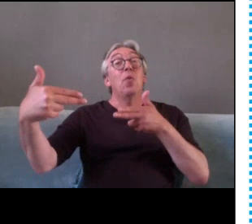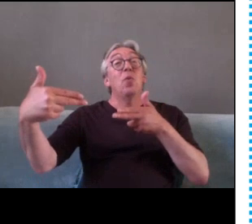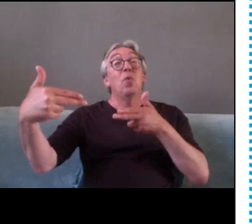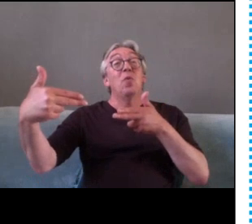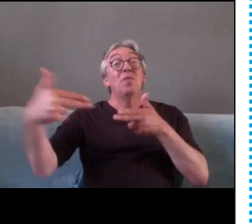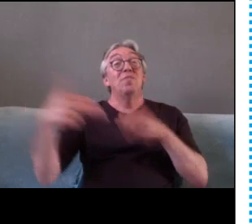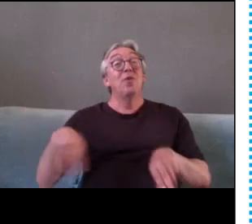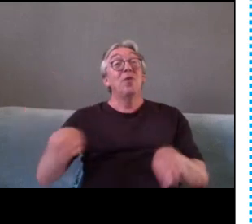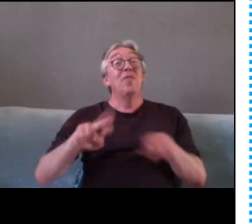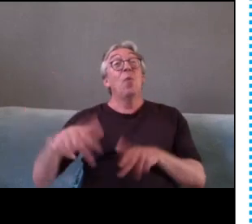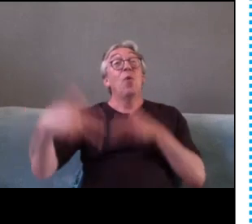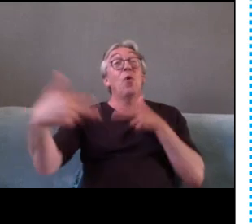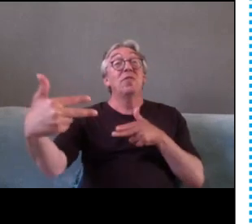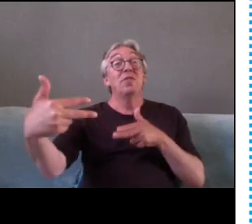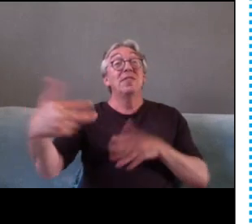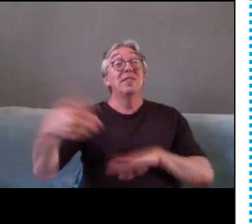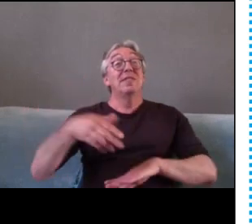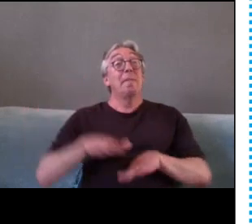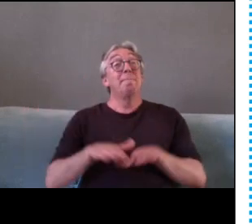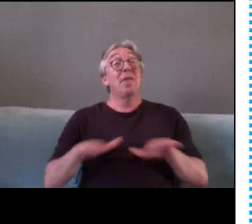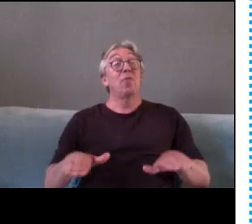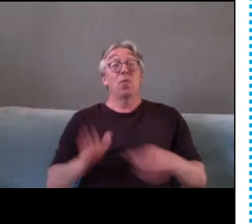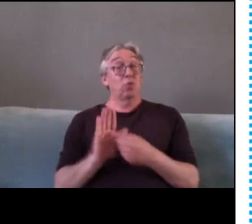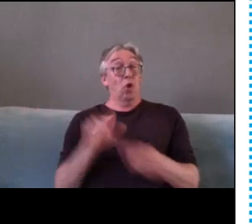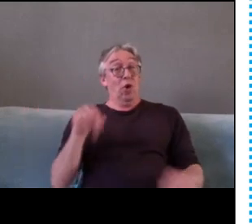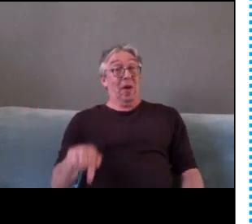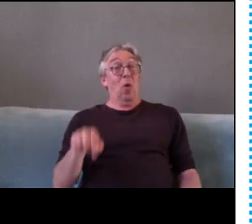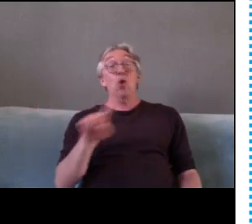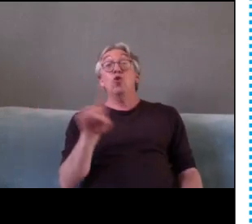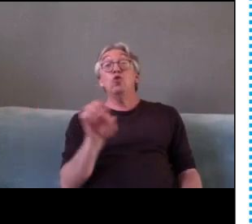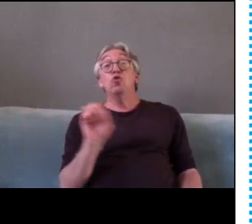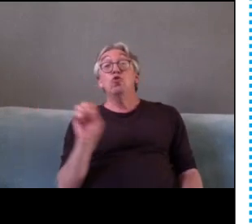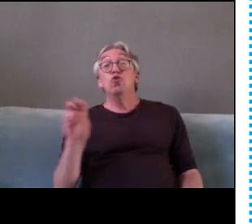Here the specific mention is Zoom but it might apply to other platforms.